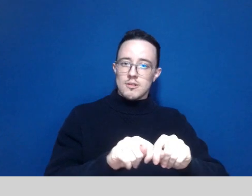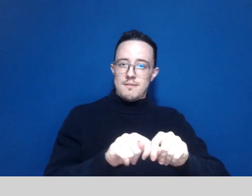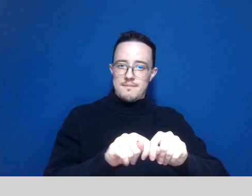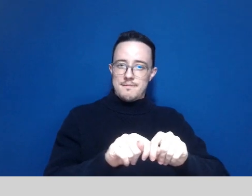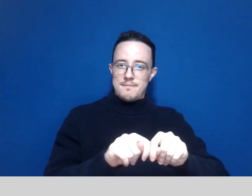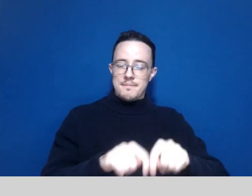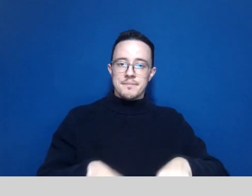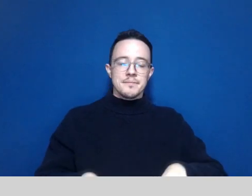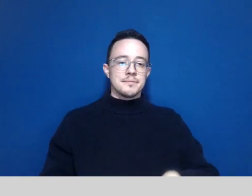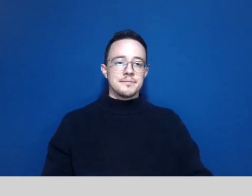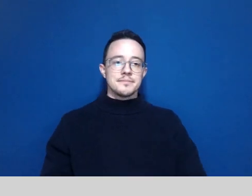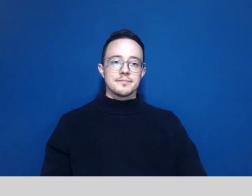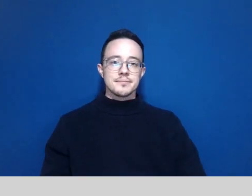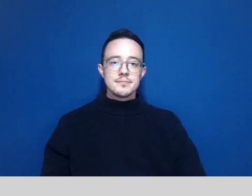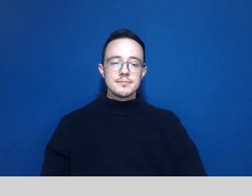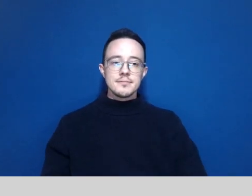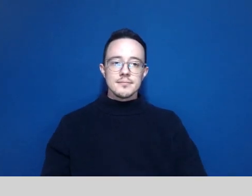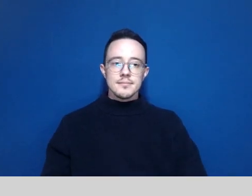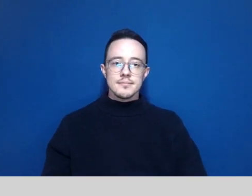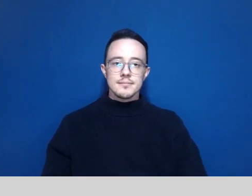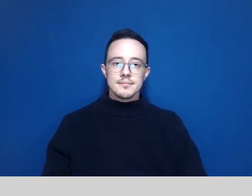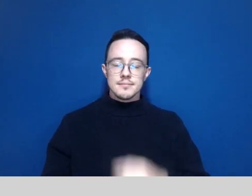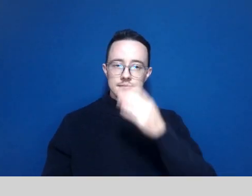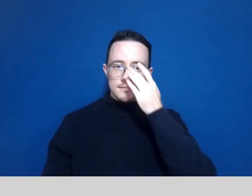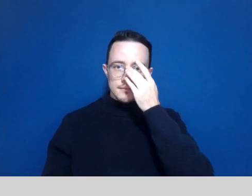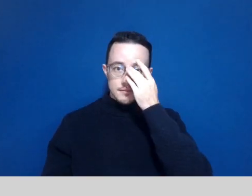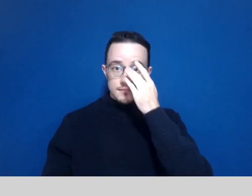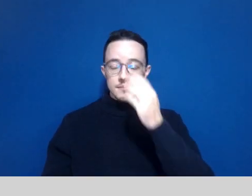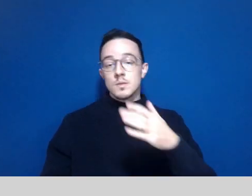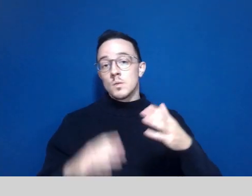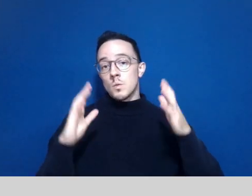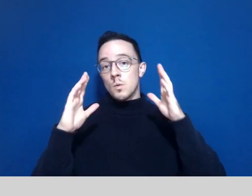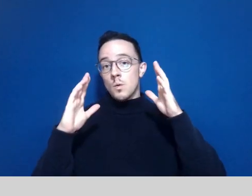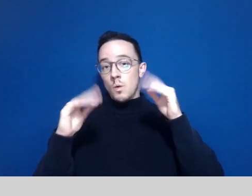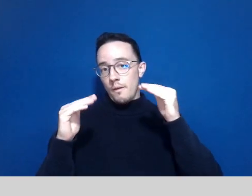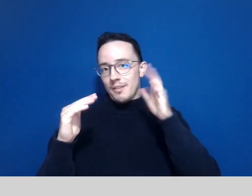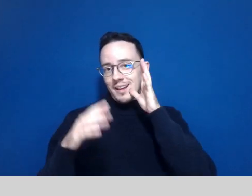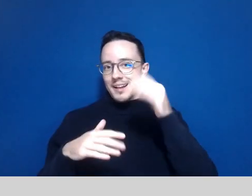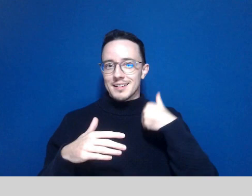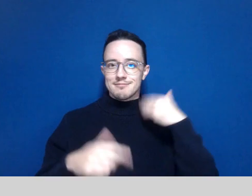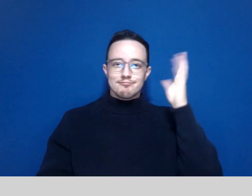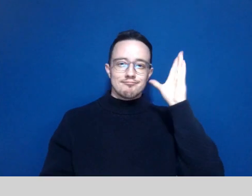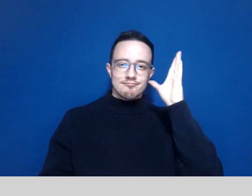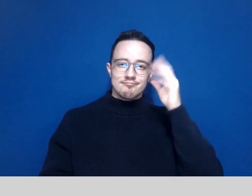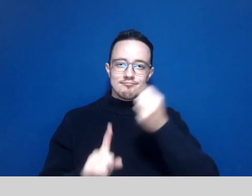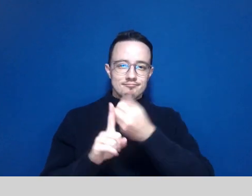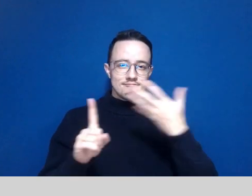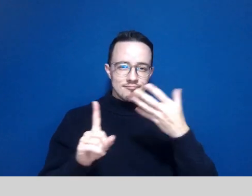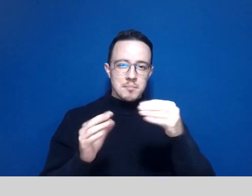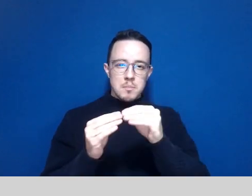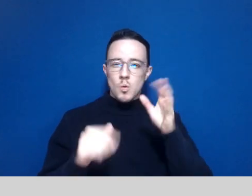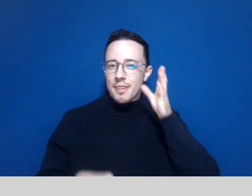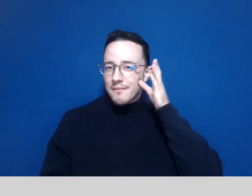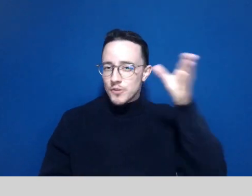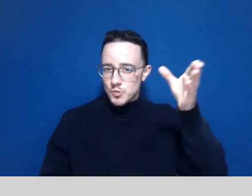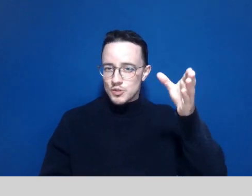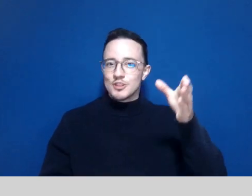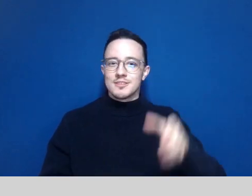before you transcribe. You can't do it all in one batch. Now, hopefully I can bring that to you in the future.